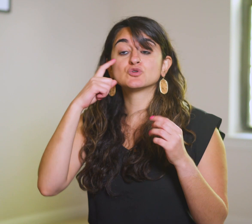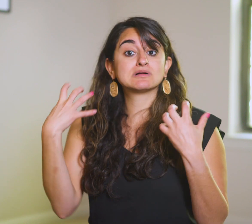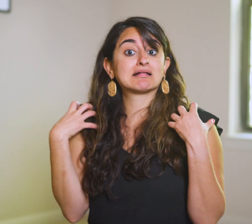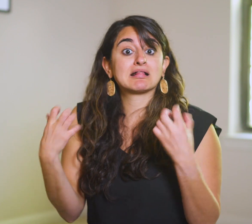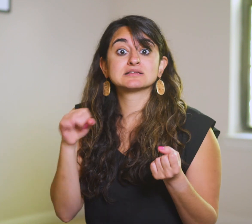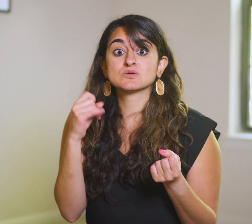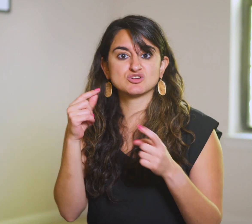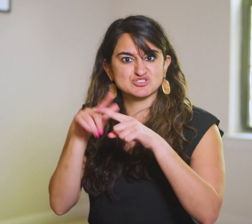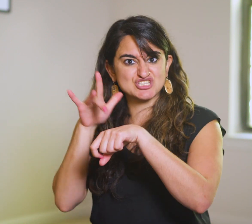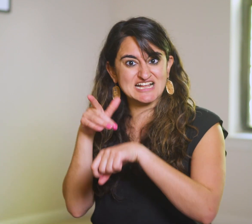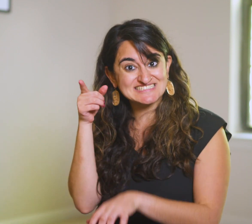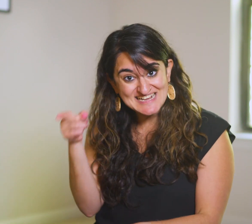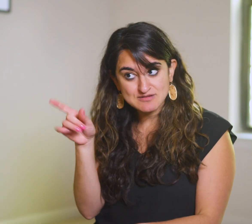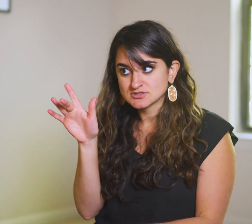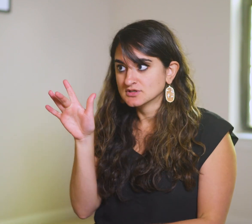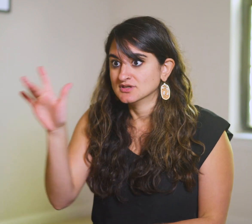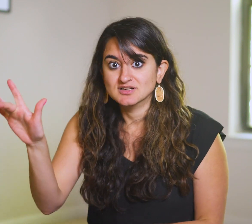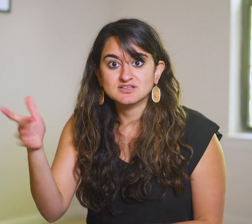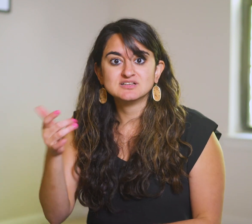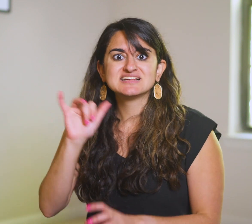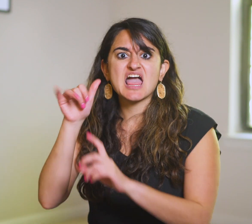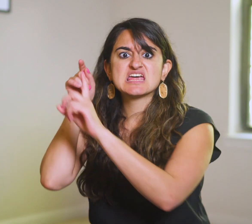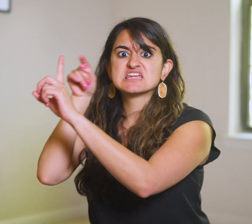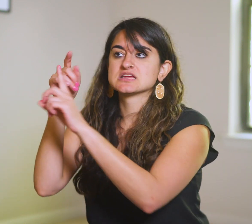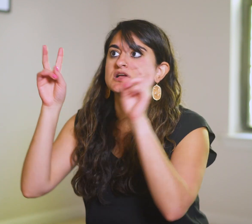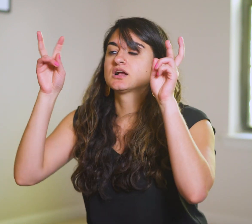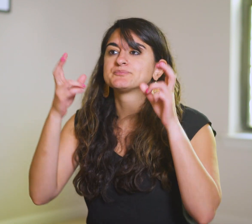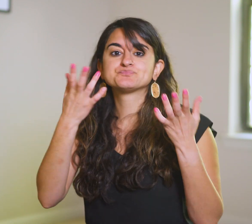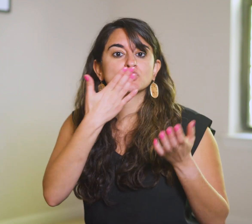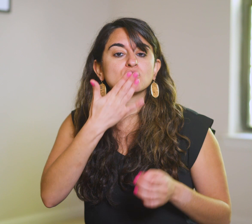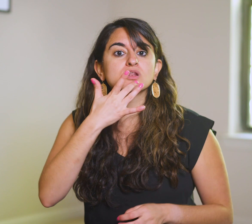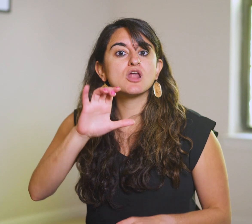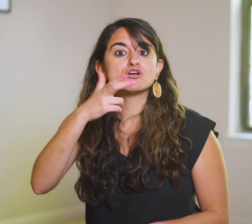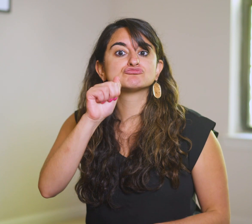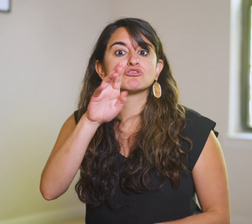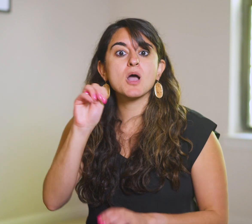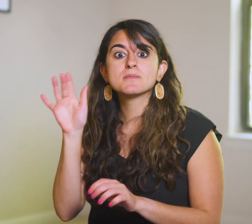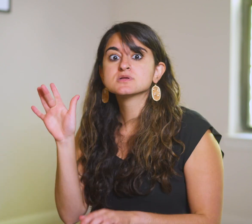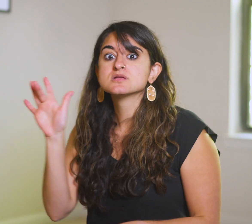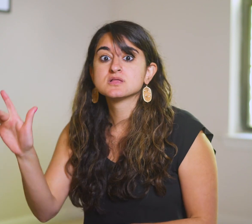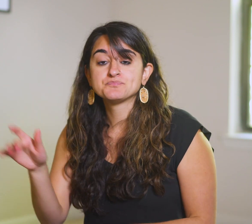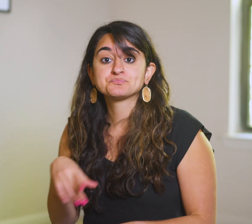for healing is touch Him, like He’s a good luck charm.